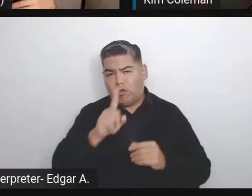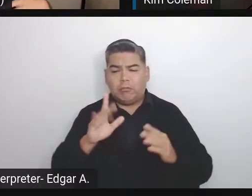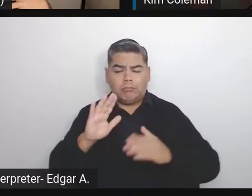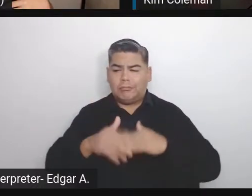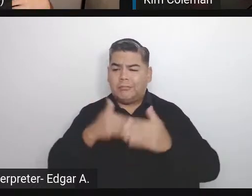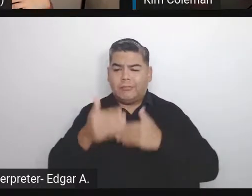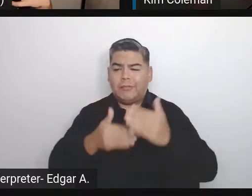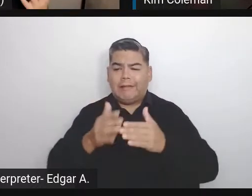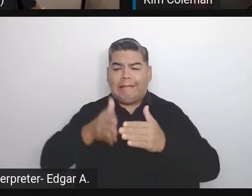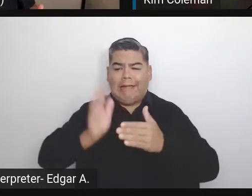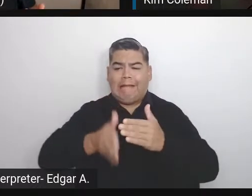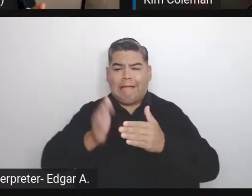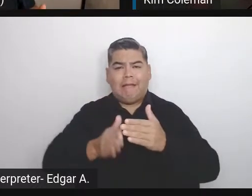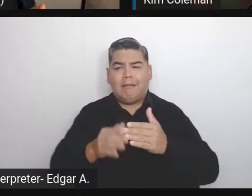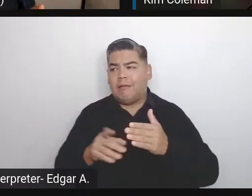accessibility testing and is also quite easy for developers.